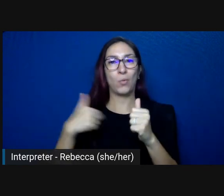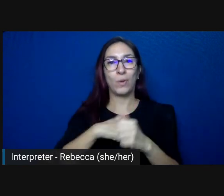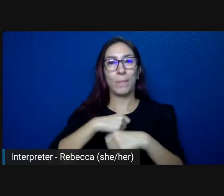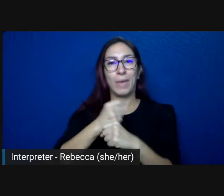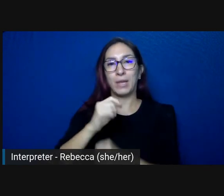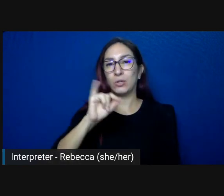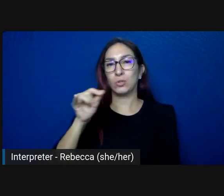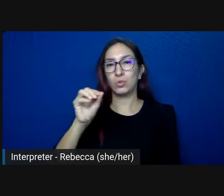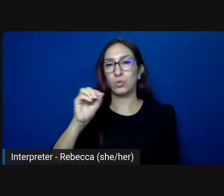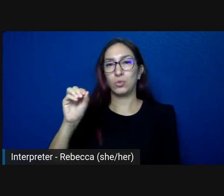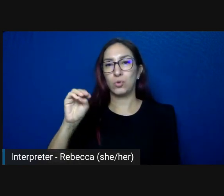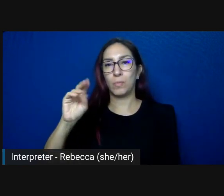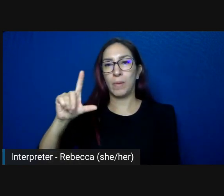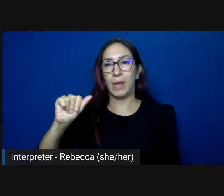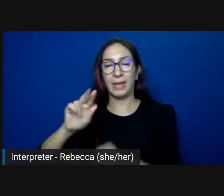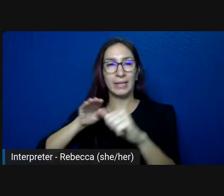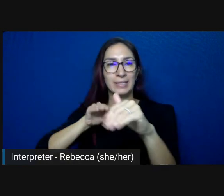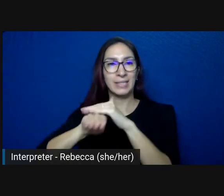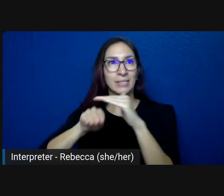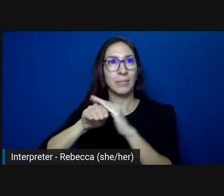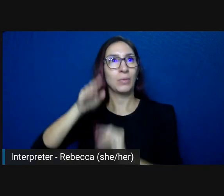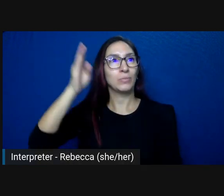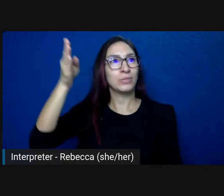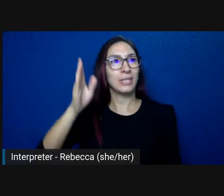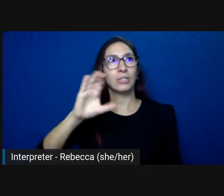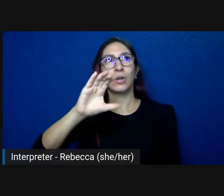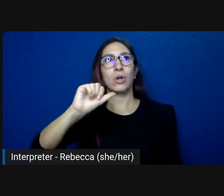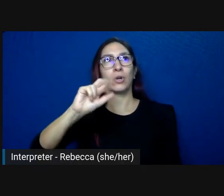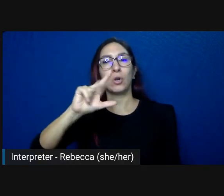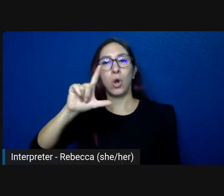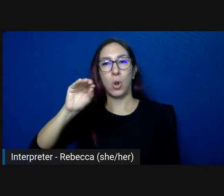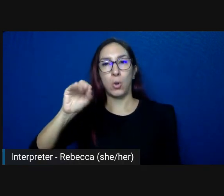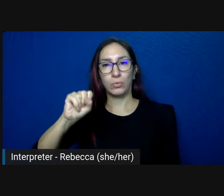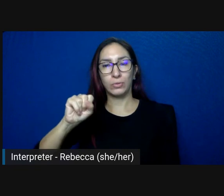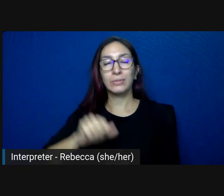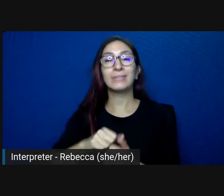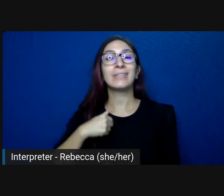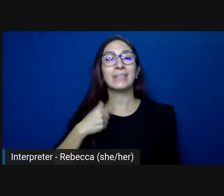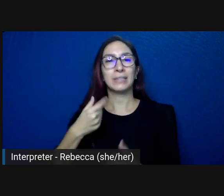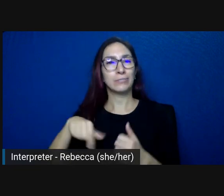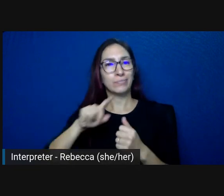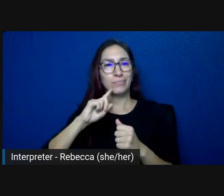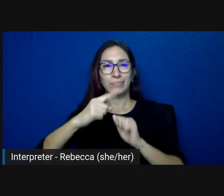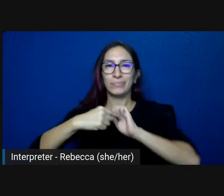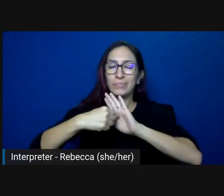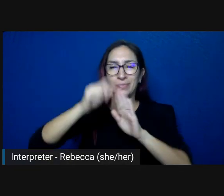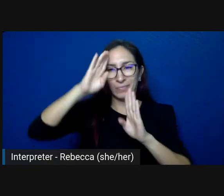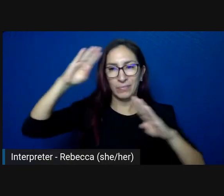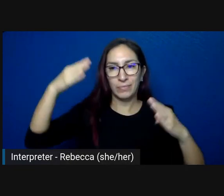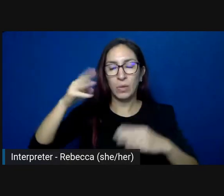Carlos is a web developer that specializes in Joomla, PrestaShop, WordPress, and Laravel.